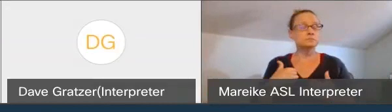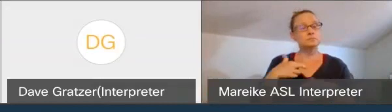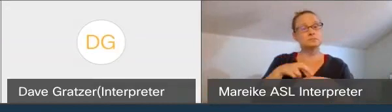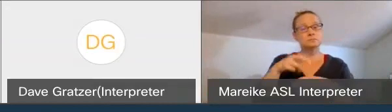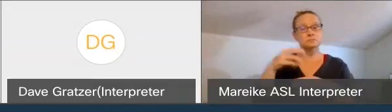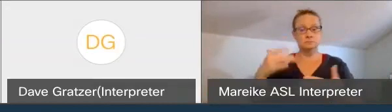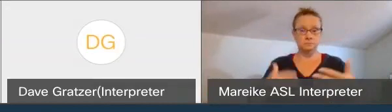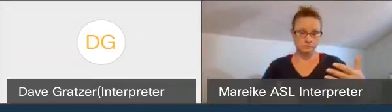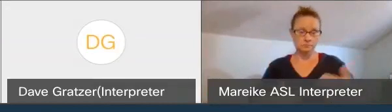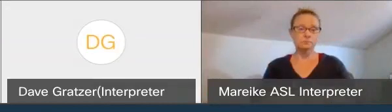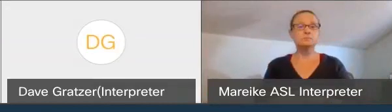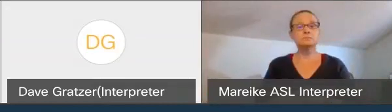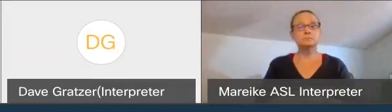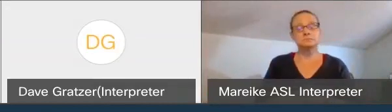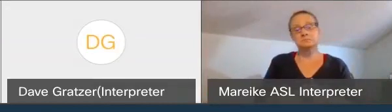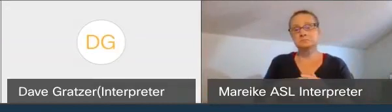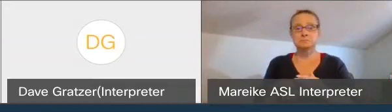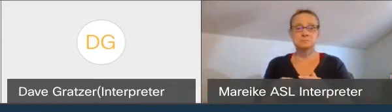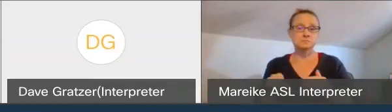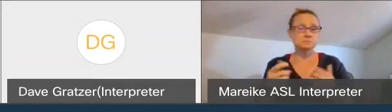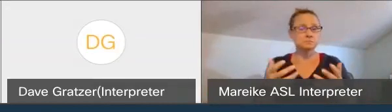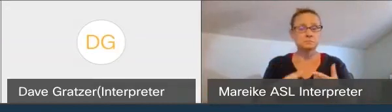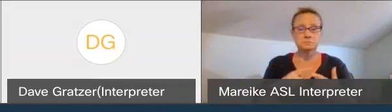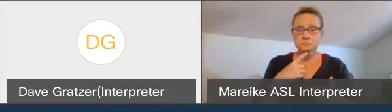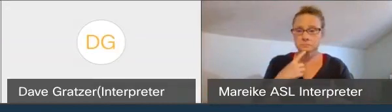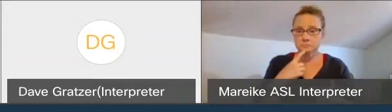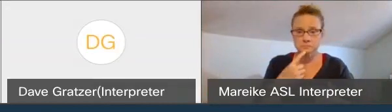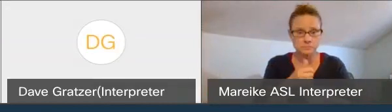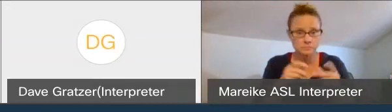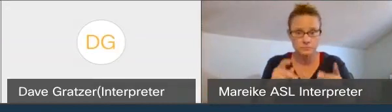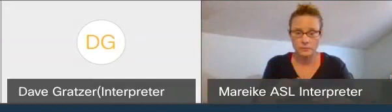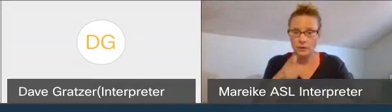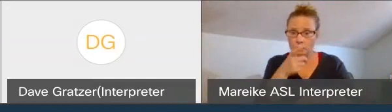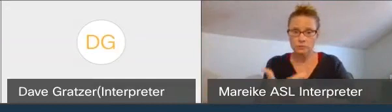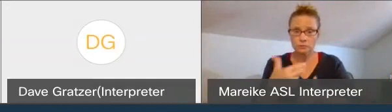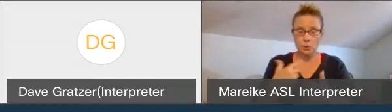and I basically just wanna say to everybody who's with us today here, I mean, in Billings.